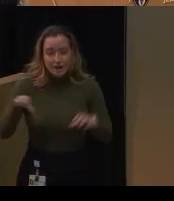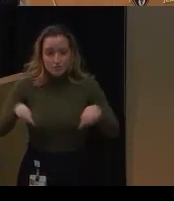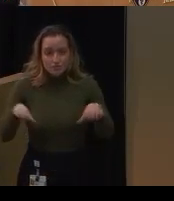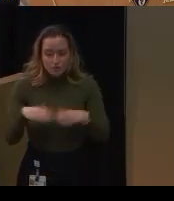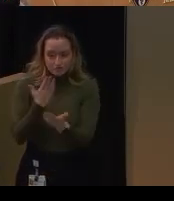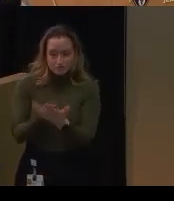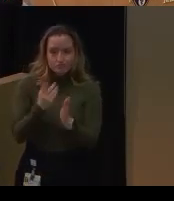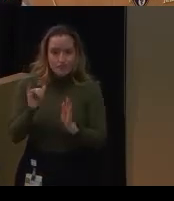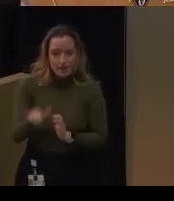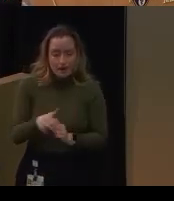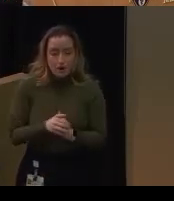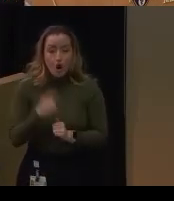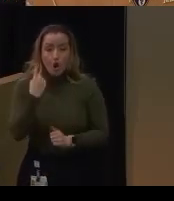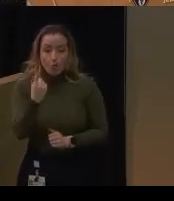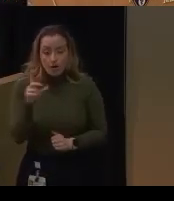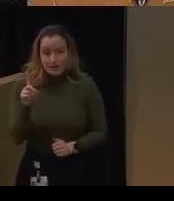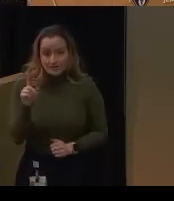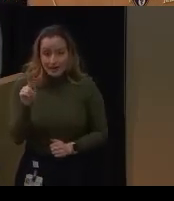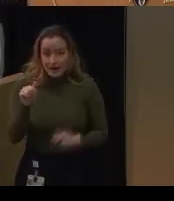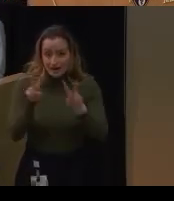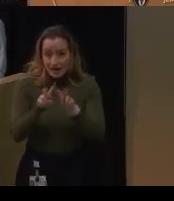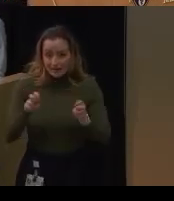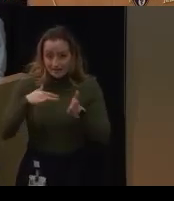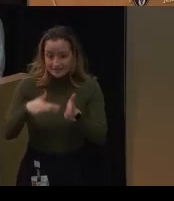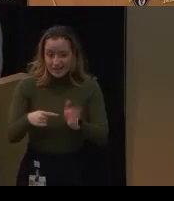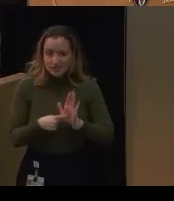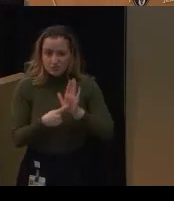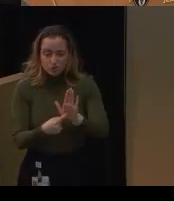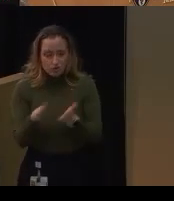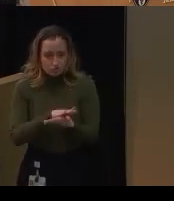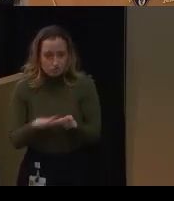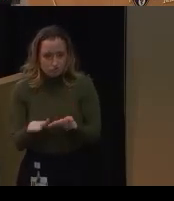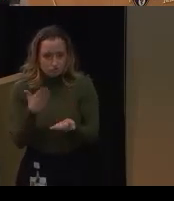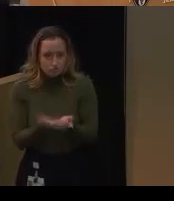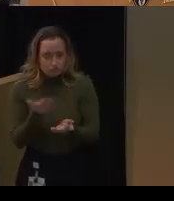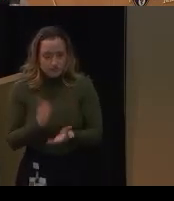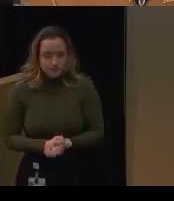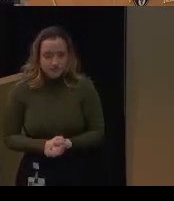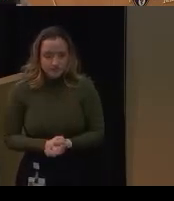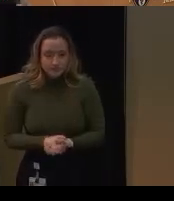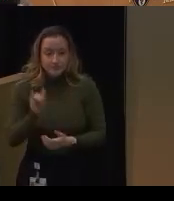years ago um that showed this really nicely now the correlational data is awesome it's super